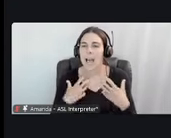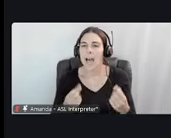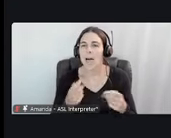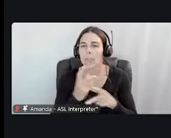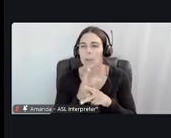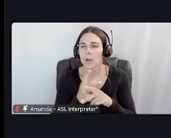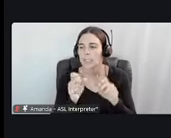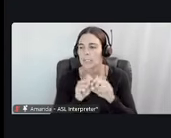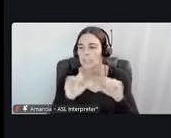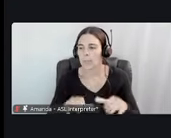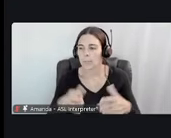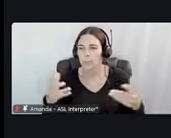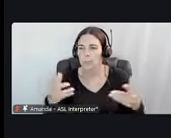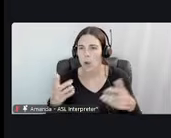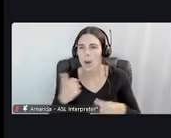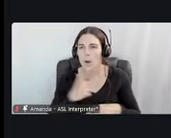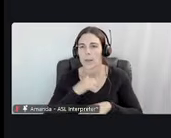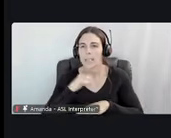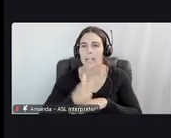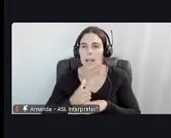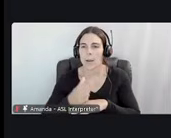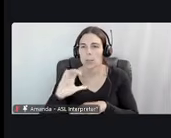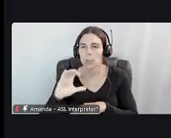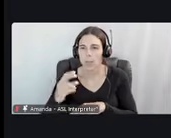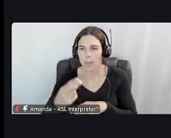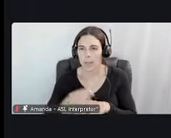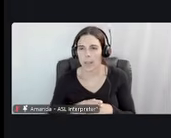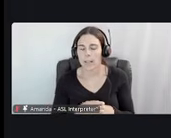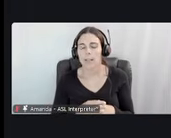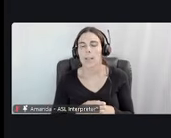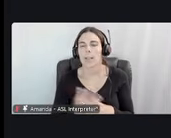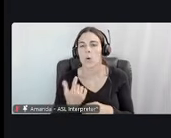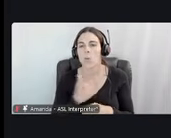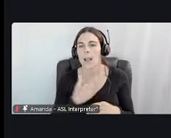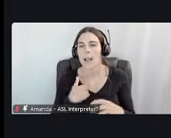Uh we're headquartered in Chapel Hill, as you can imagine, but we have a mission to improve the